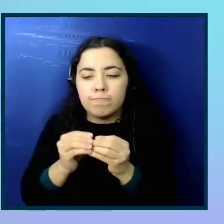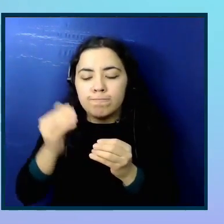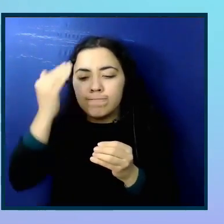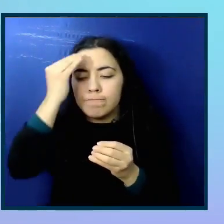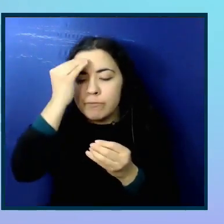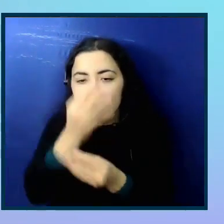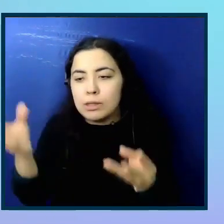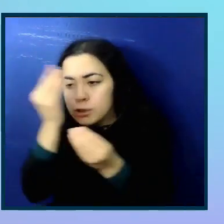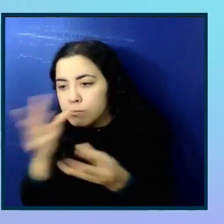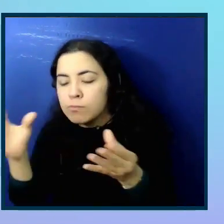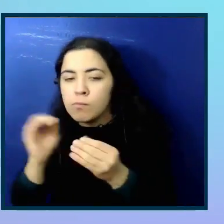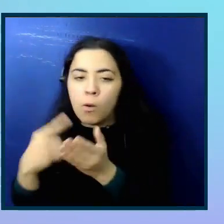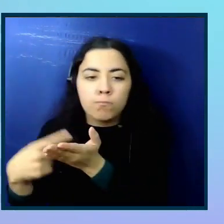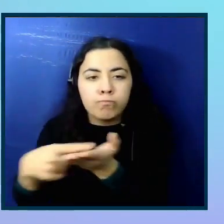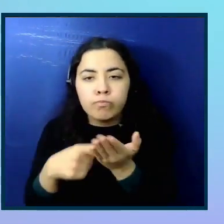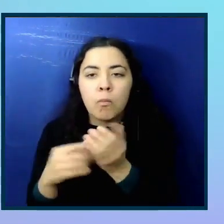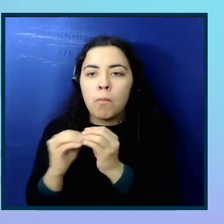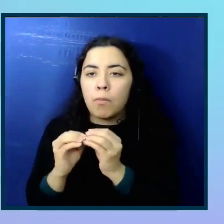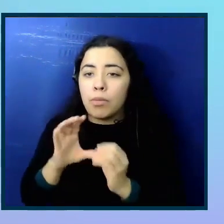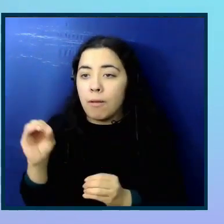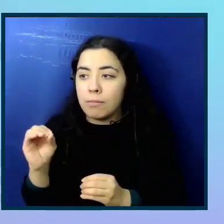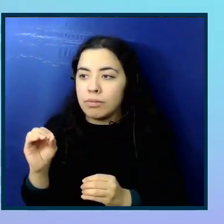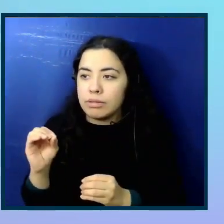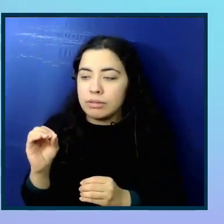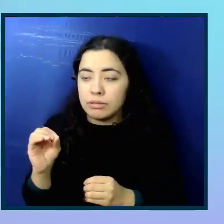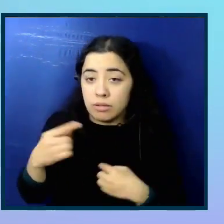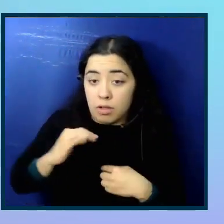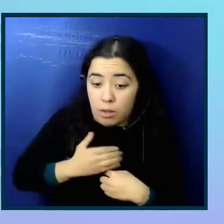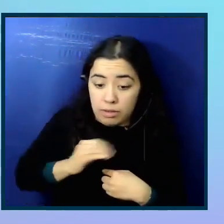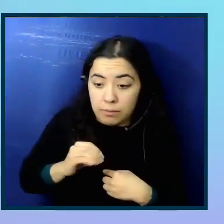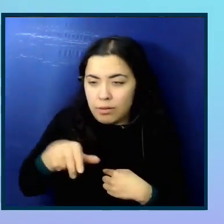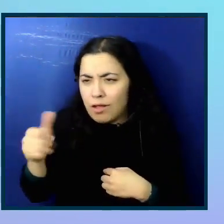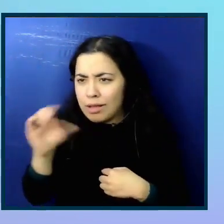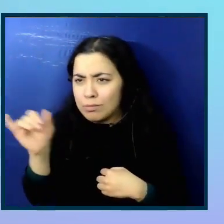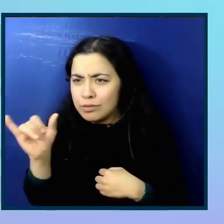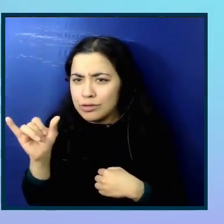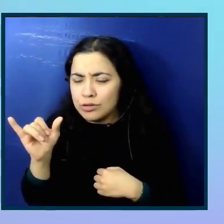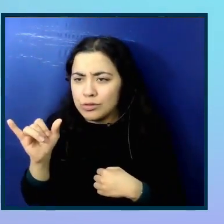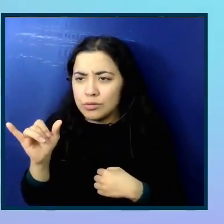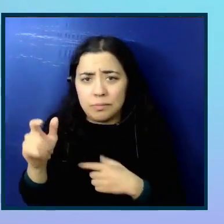And more us and more companies like us who are big, important clients to lots of different agency partners,